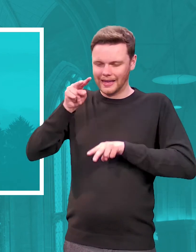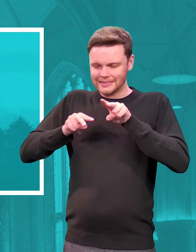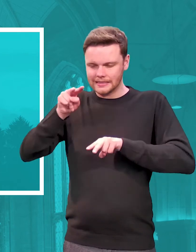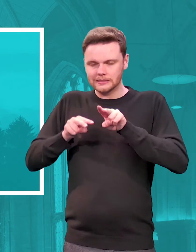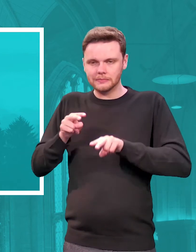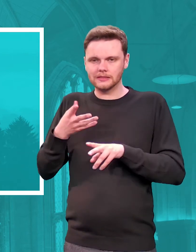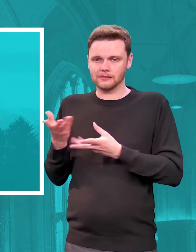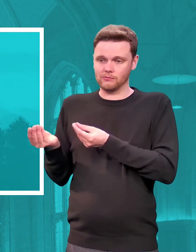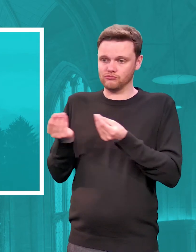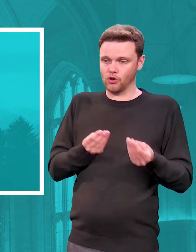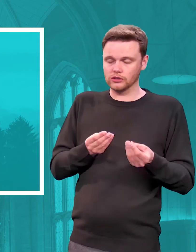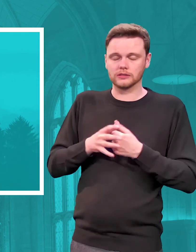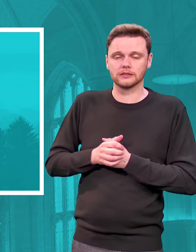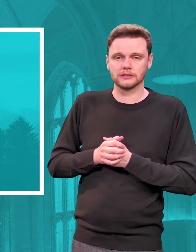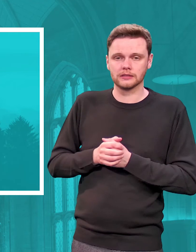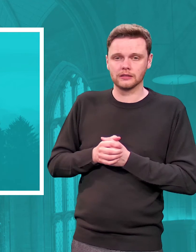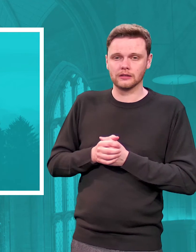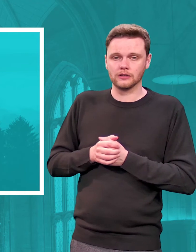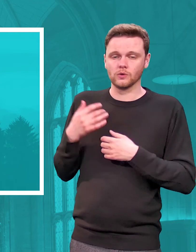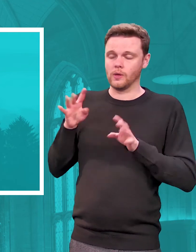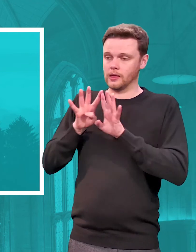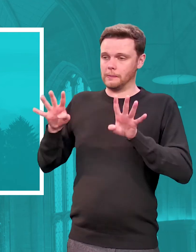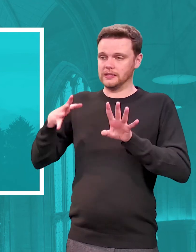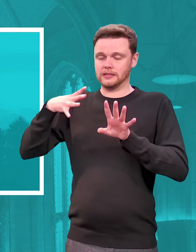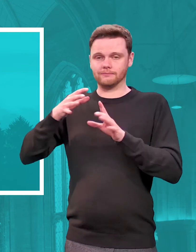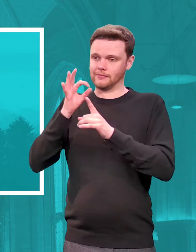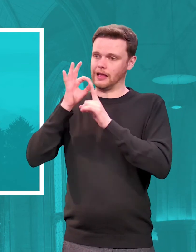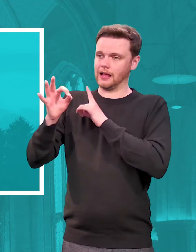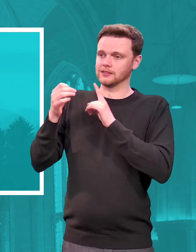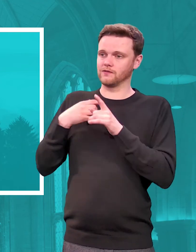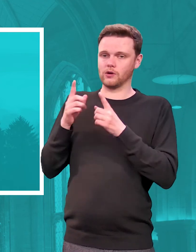and the Committee also seeks authority to review appeal processes